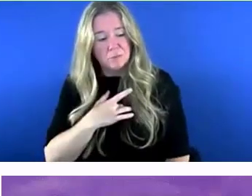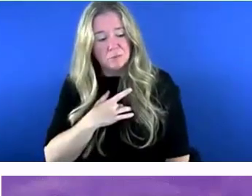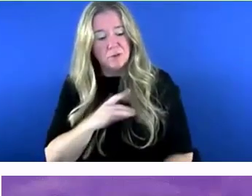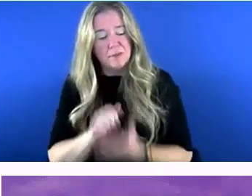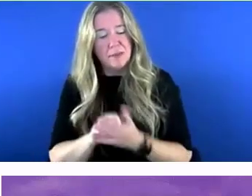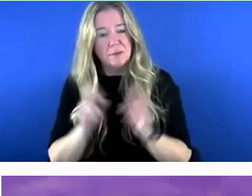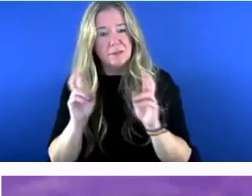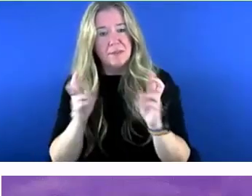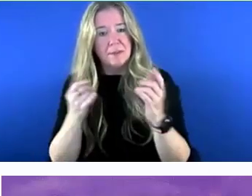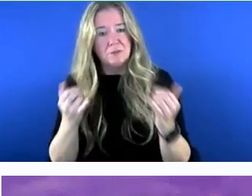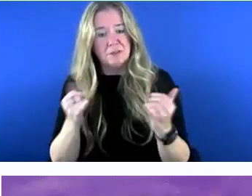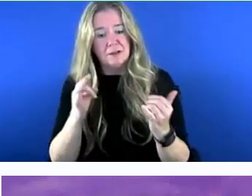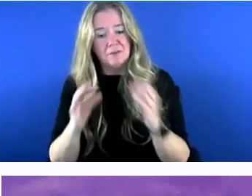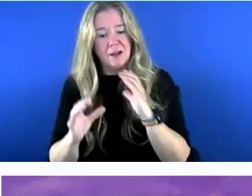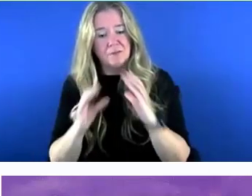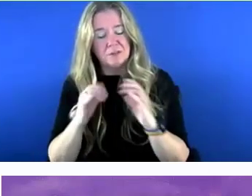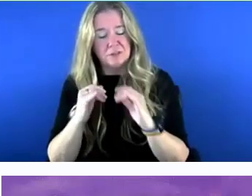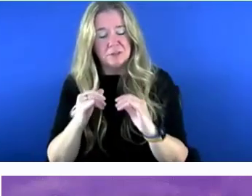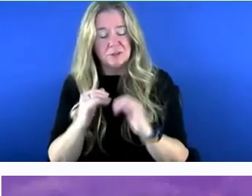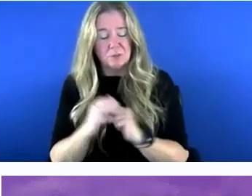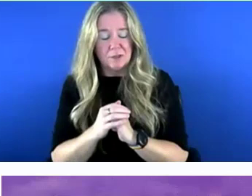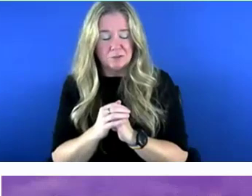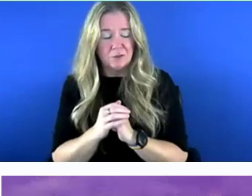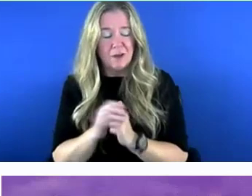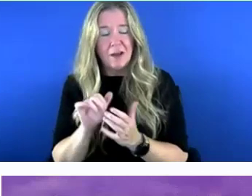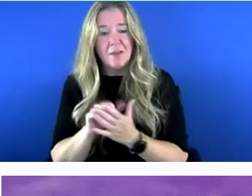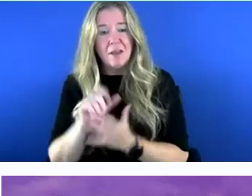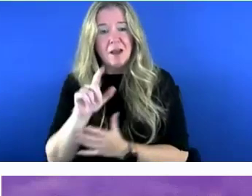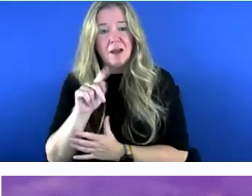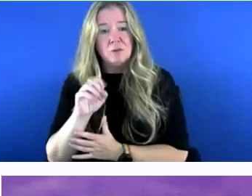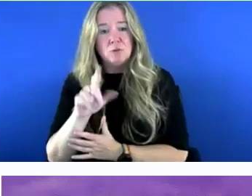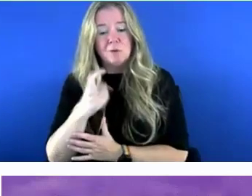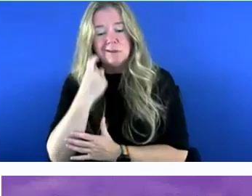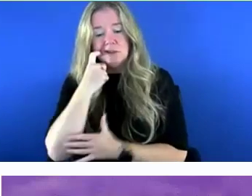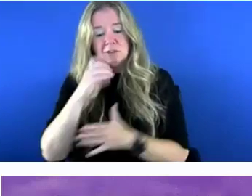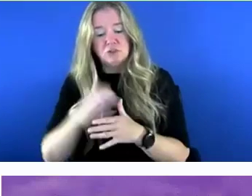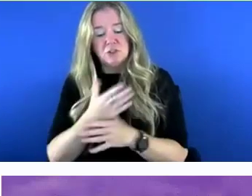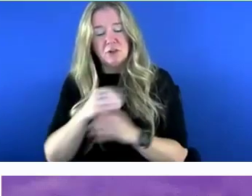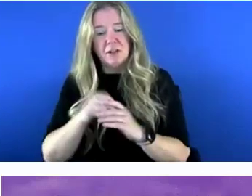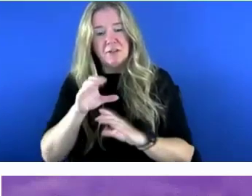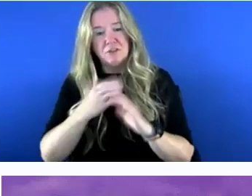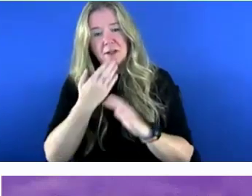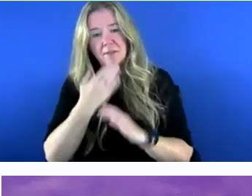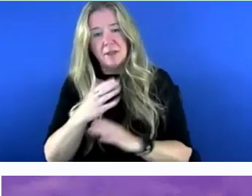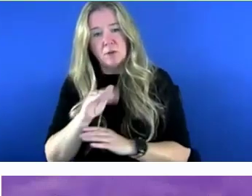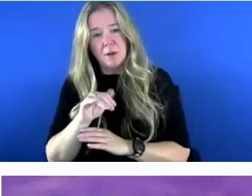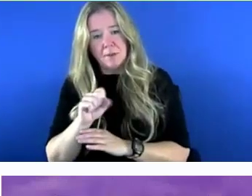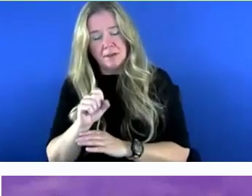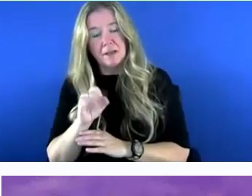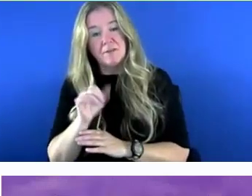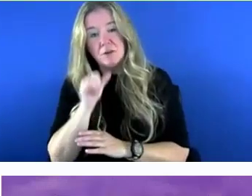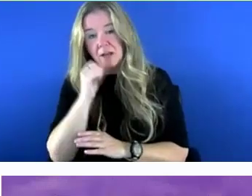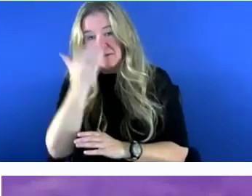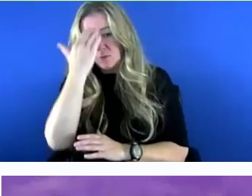of our conversation as well. So that tool was just shared in the chat. Thank you, Amanda. So if you're not familiar with that,